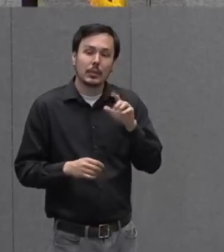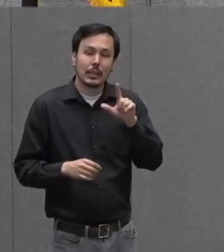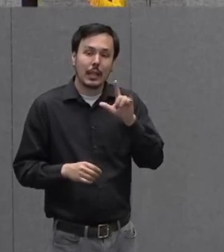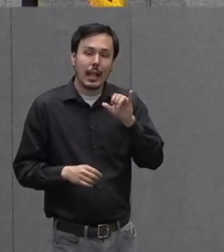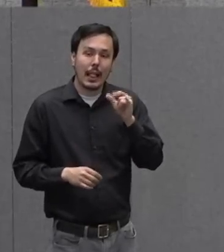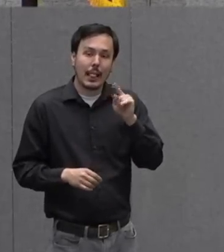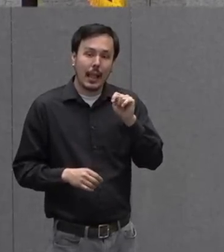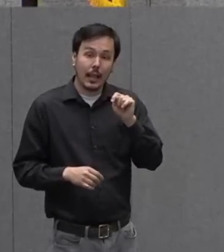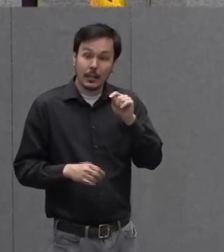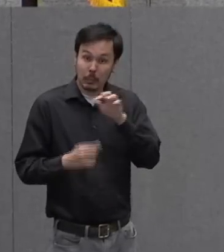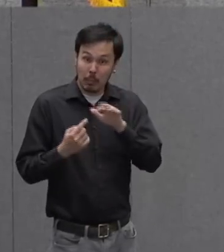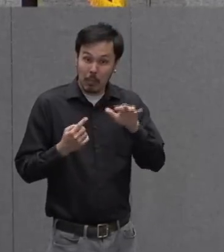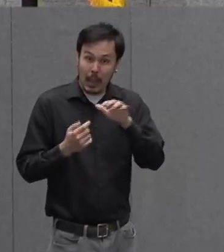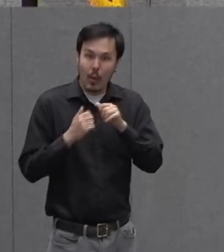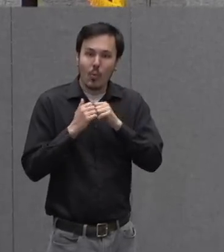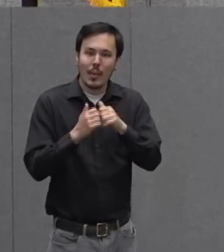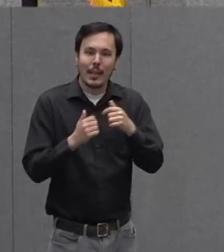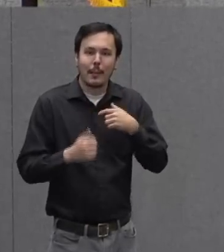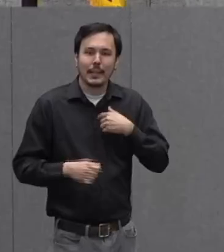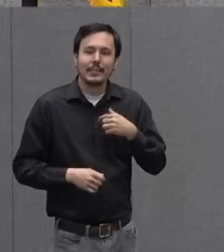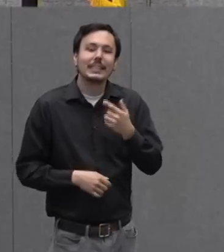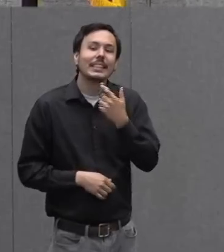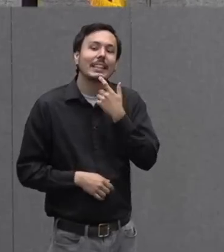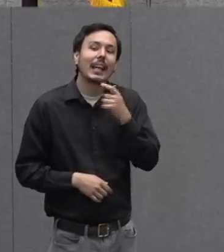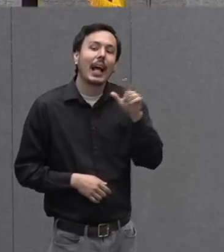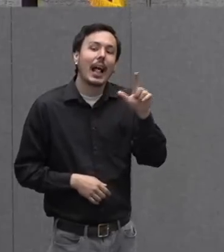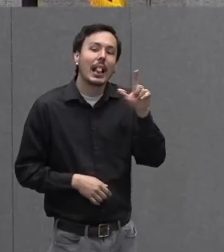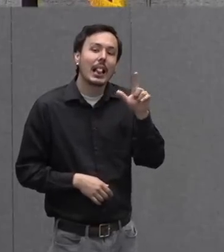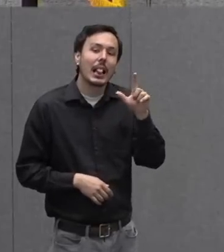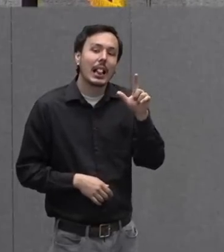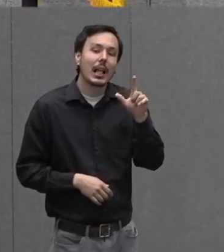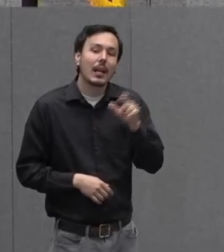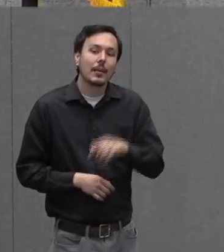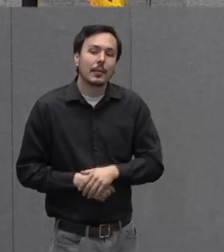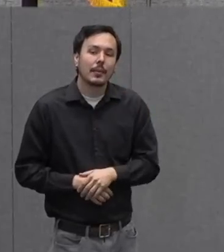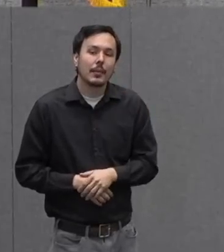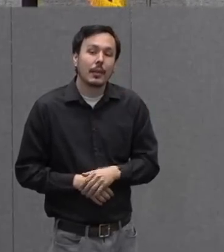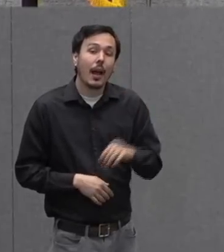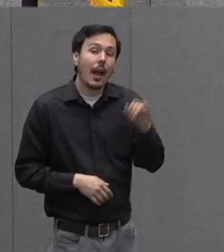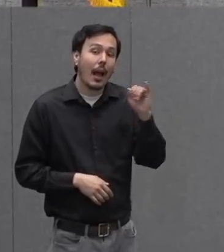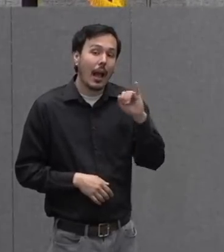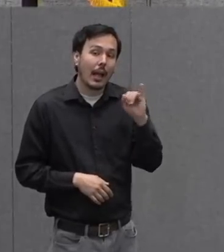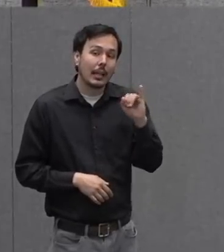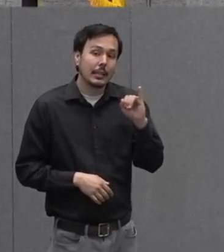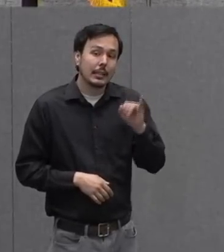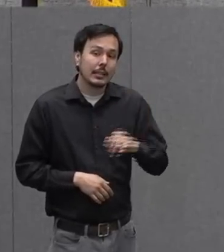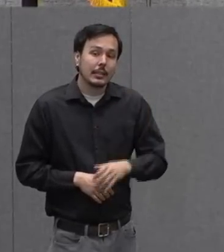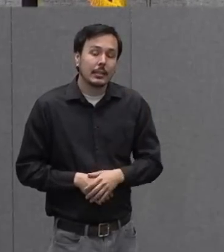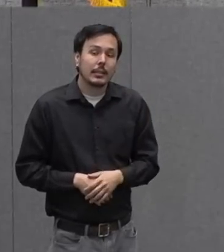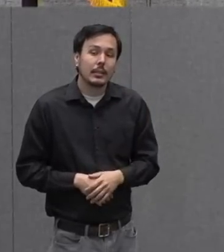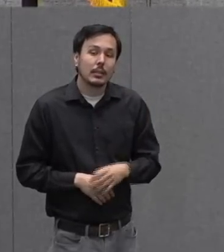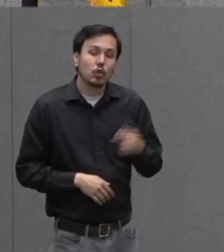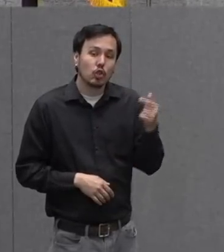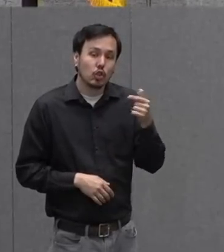Ready? Say it after me. L I G